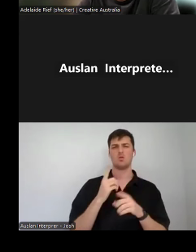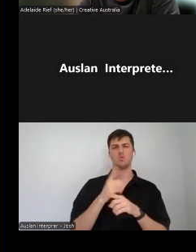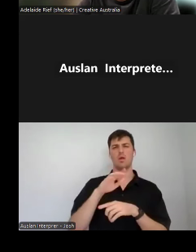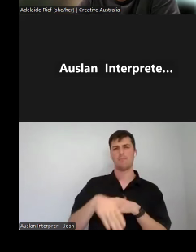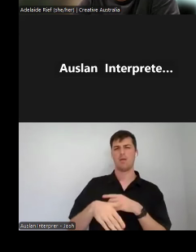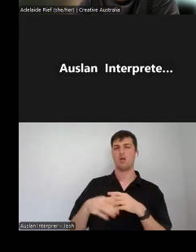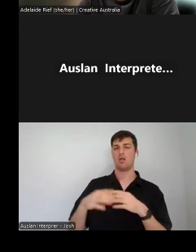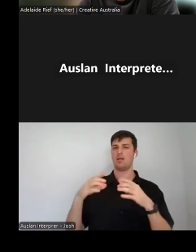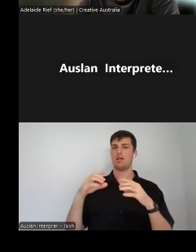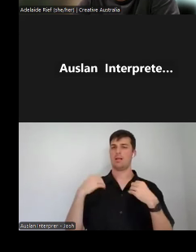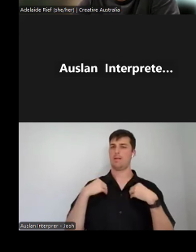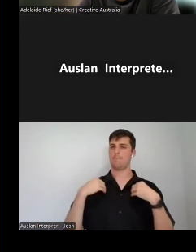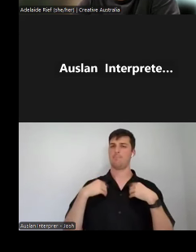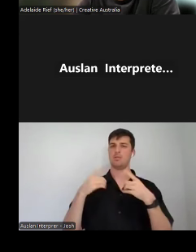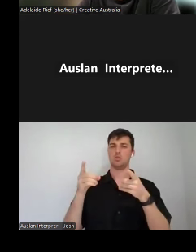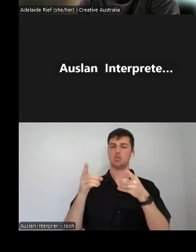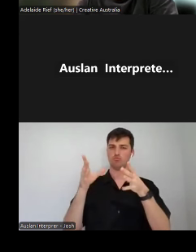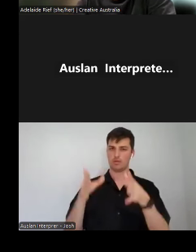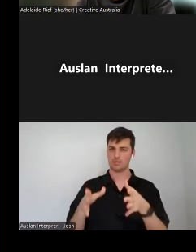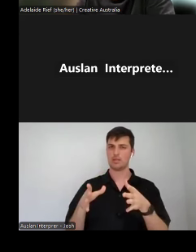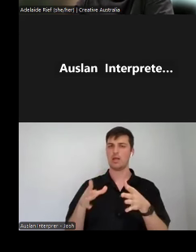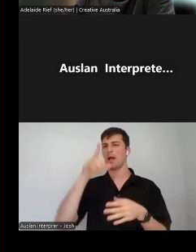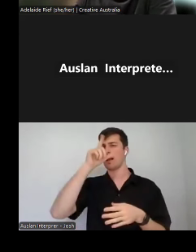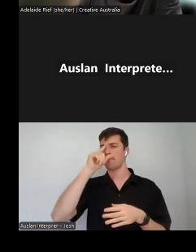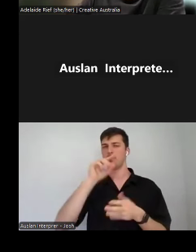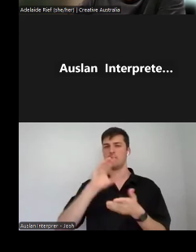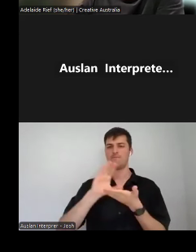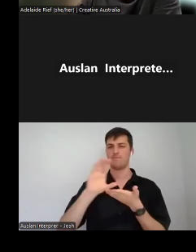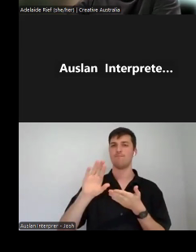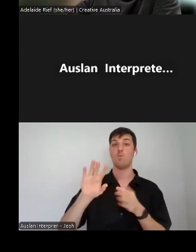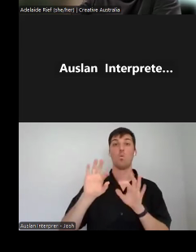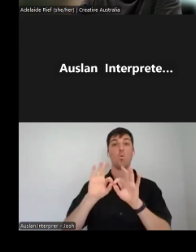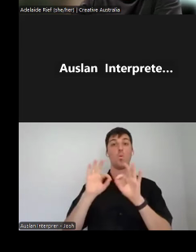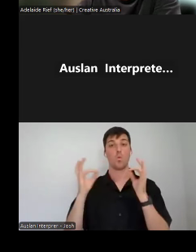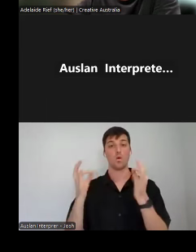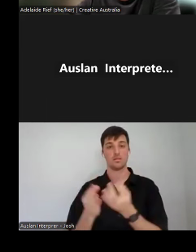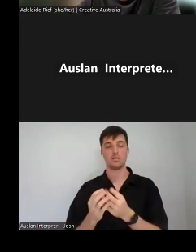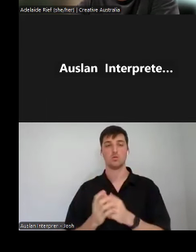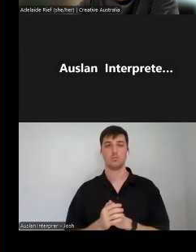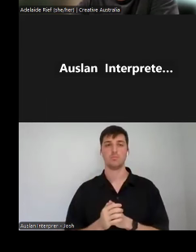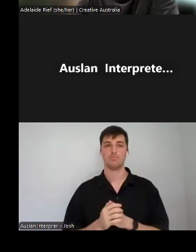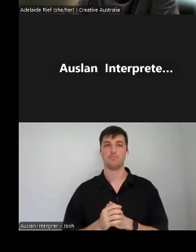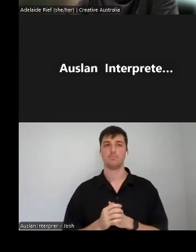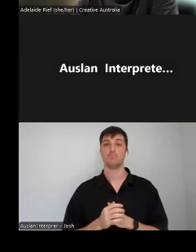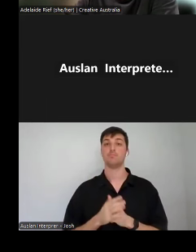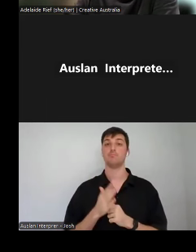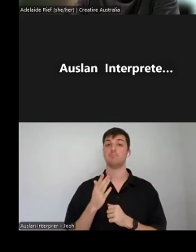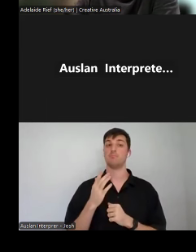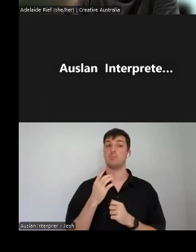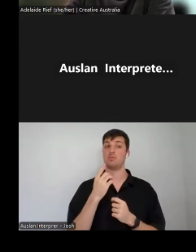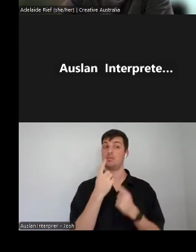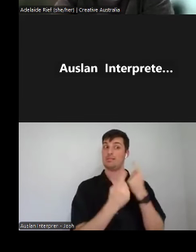Director Capability Fund for organisations. For the individuals who are listening,